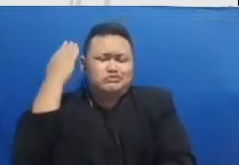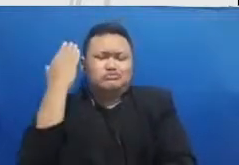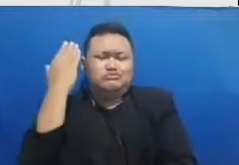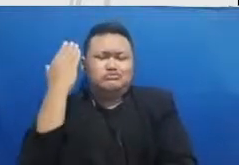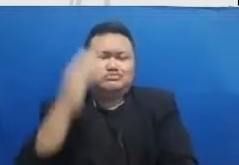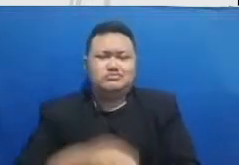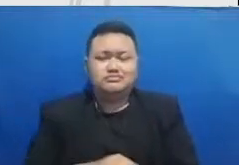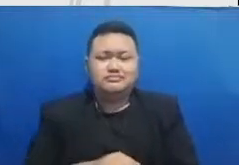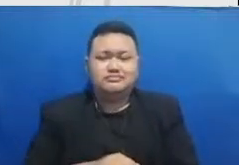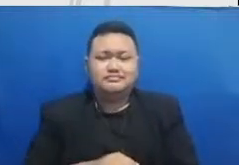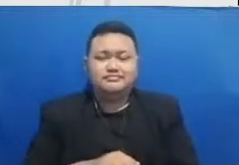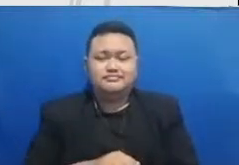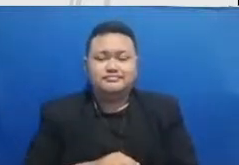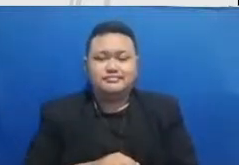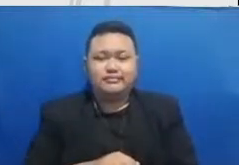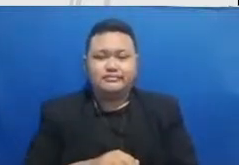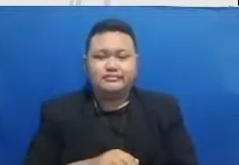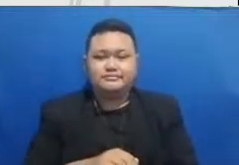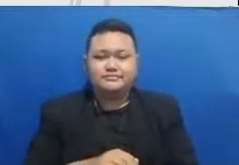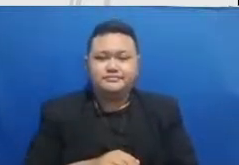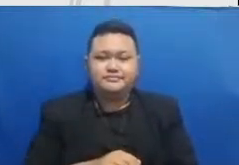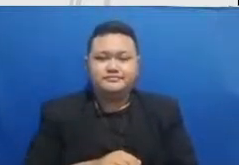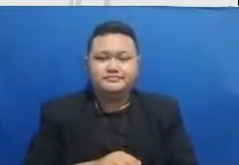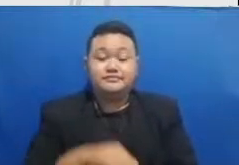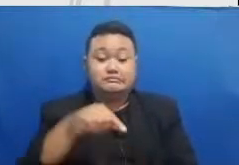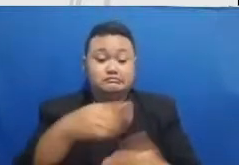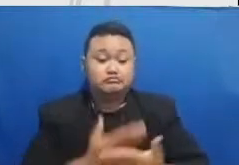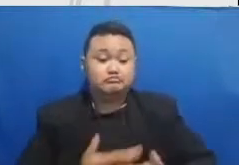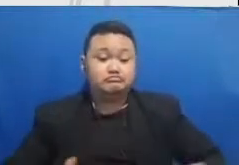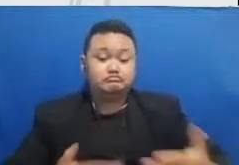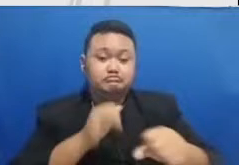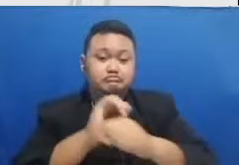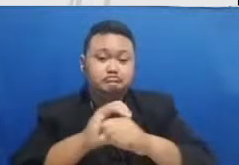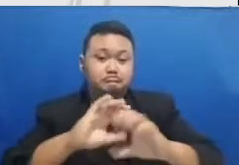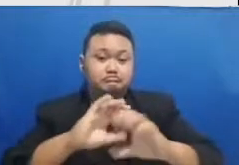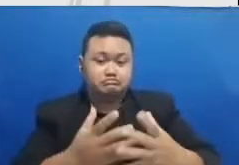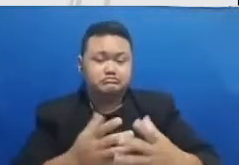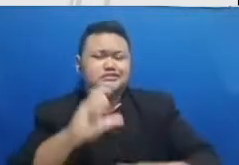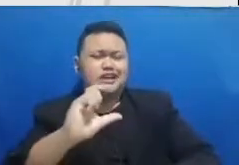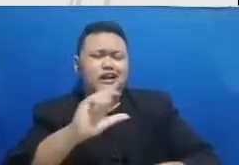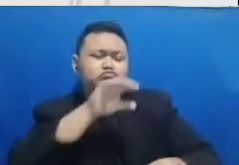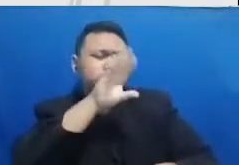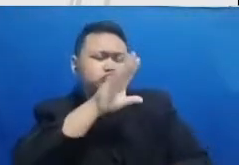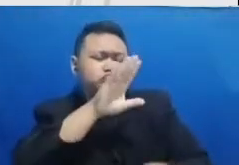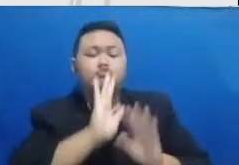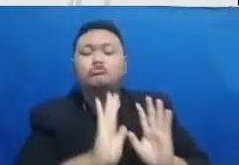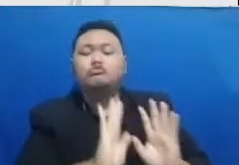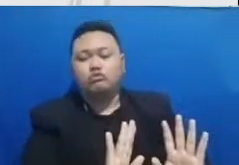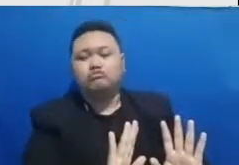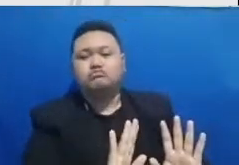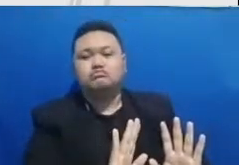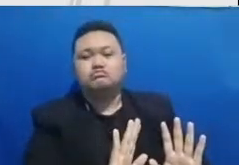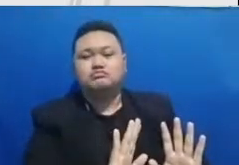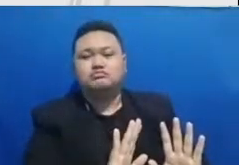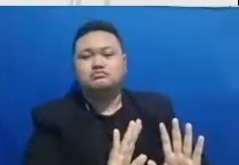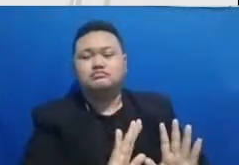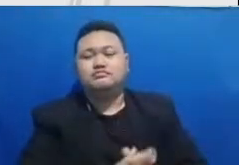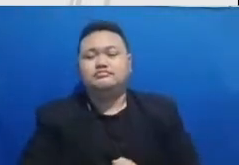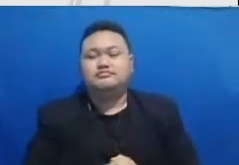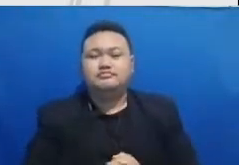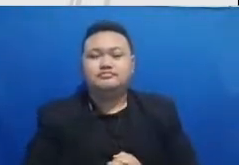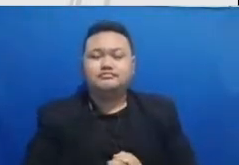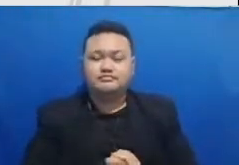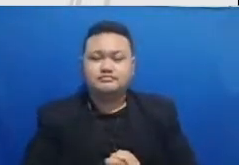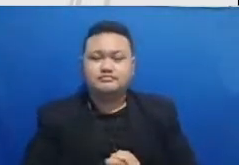common during the lecture method pandemic in use dominant to use dominant for